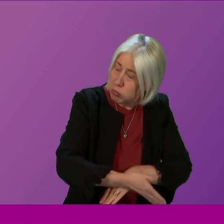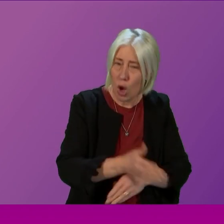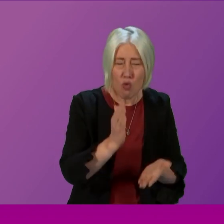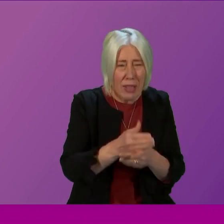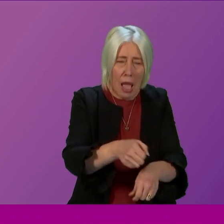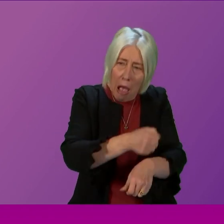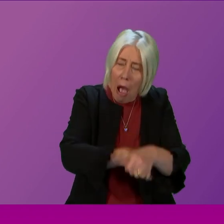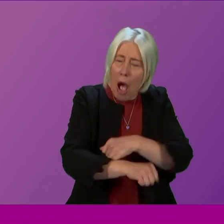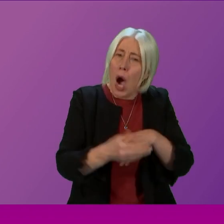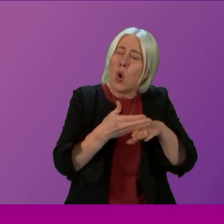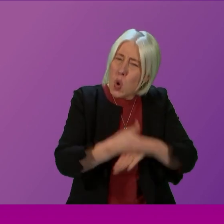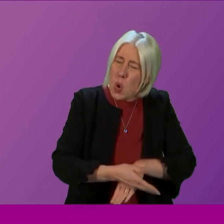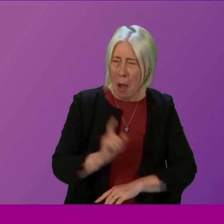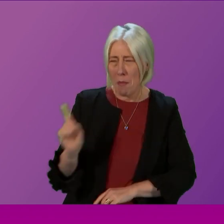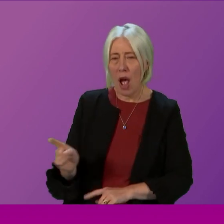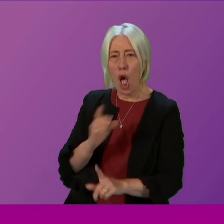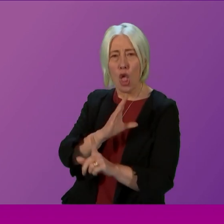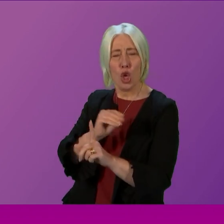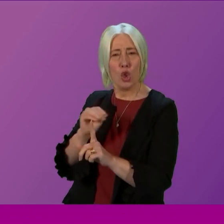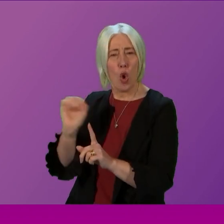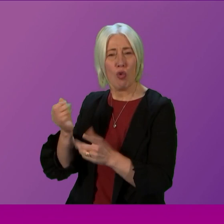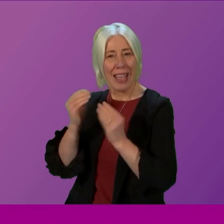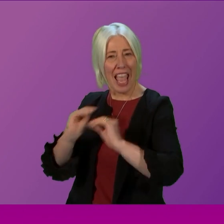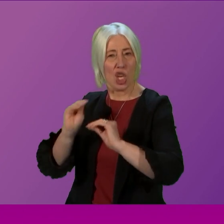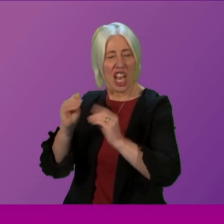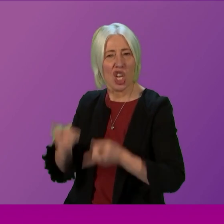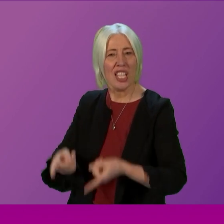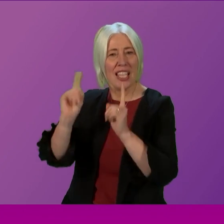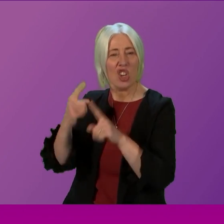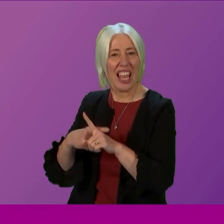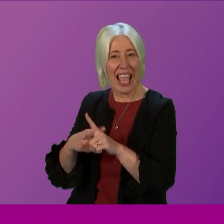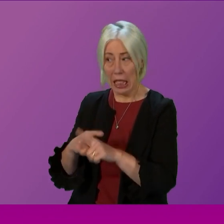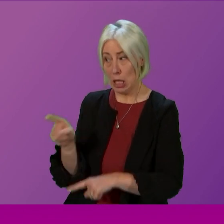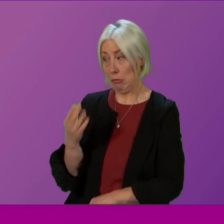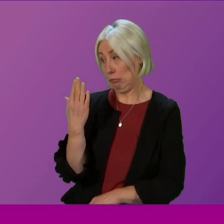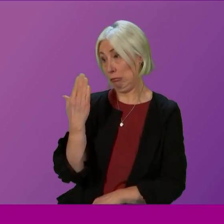efforts. The Tory education secretary in England, just in the past few days, said: